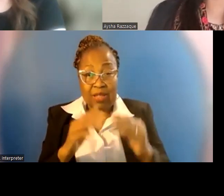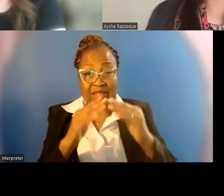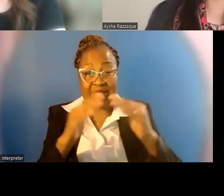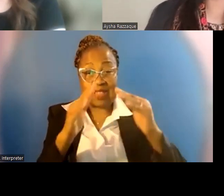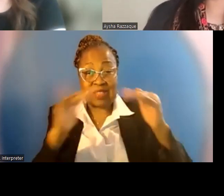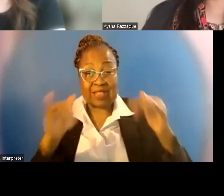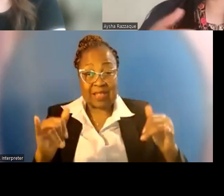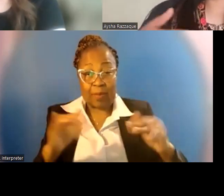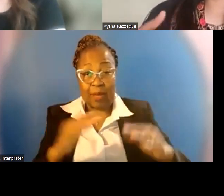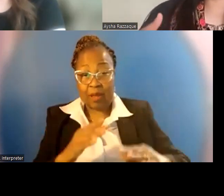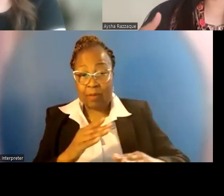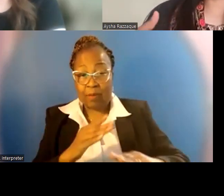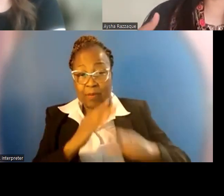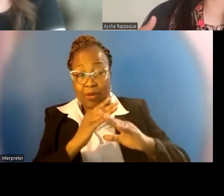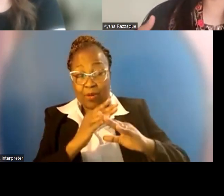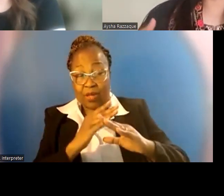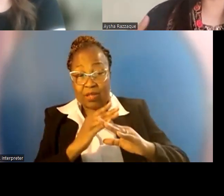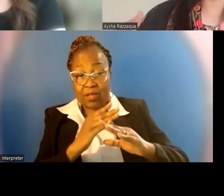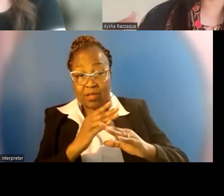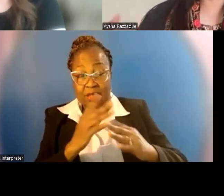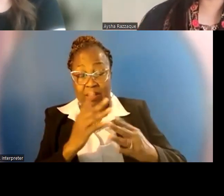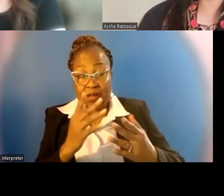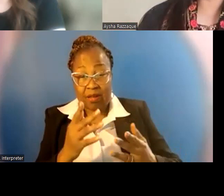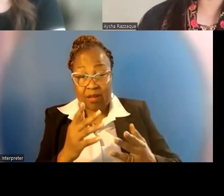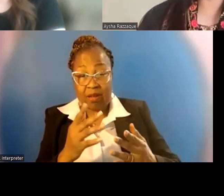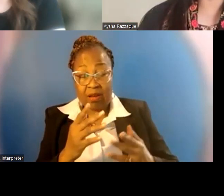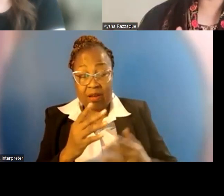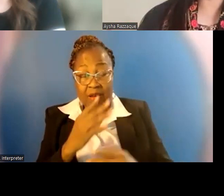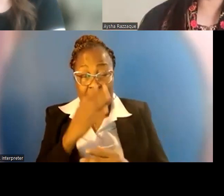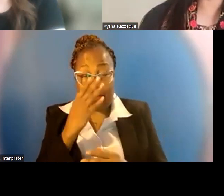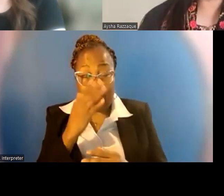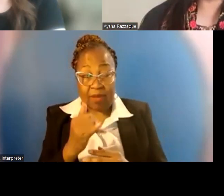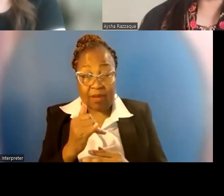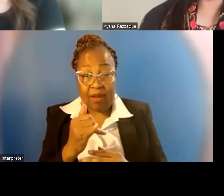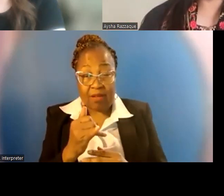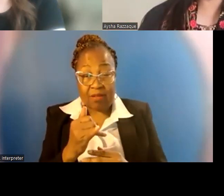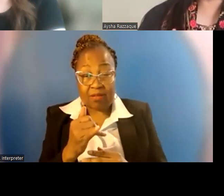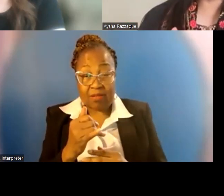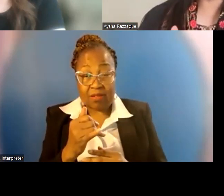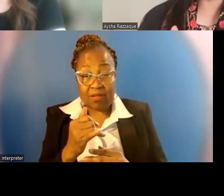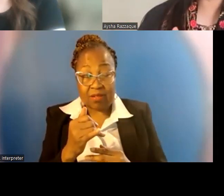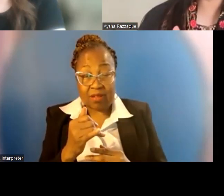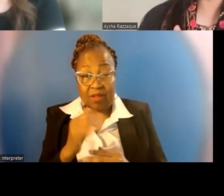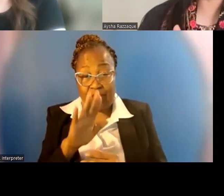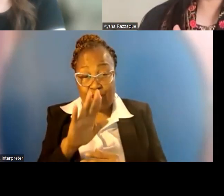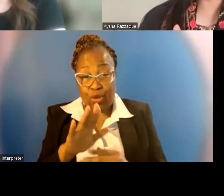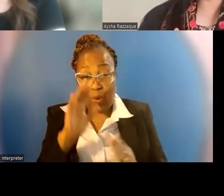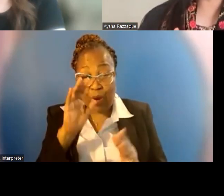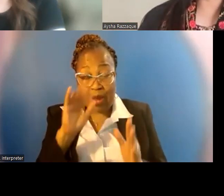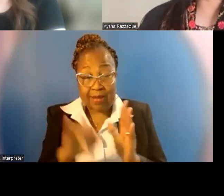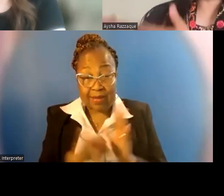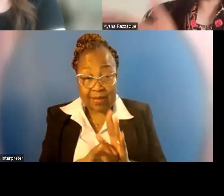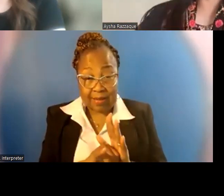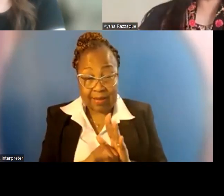that have been placed in front of you on the basis of your identity.